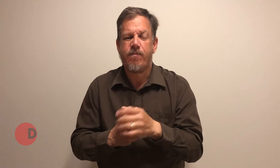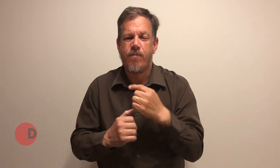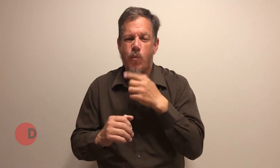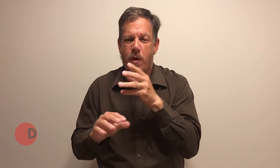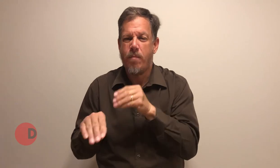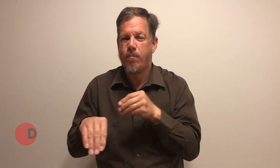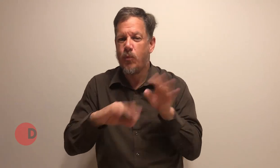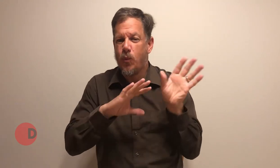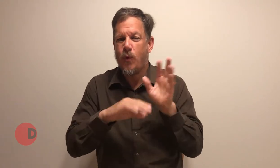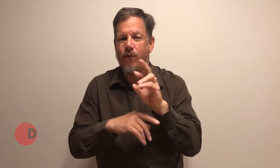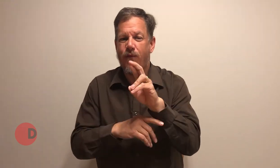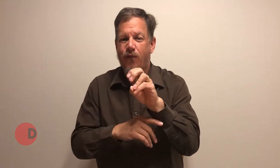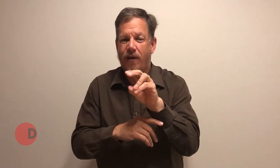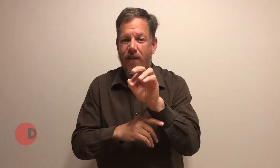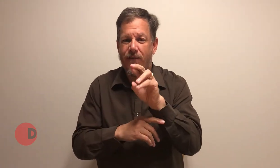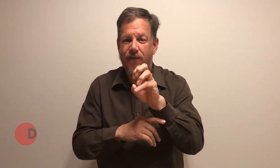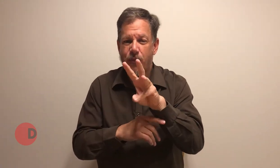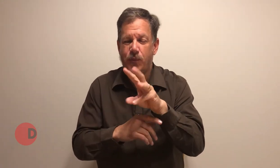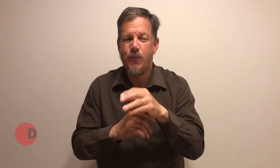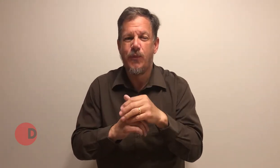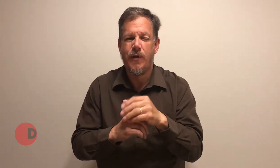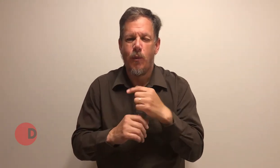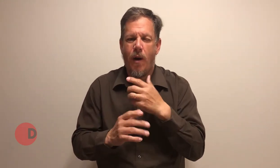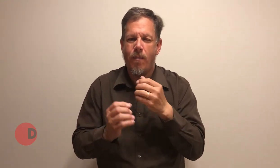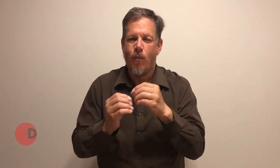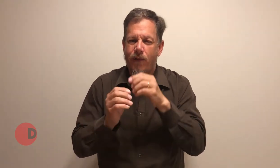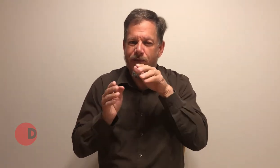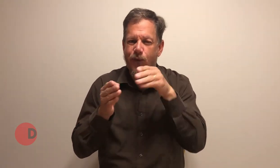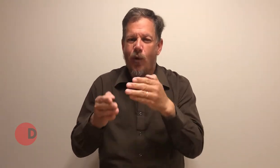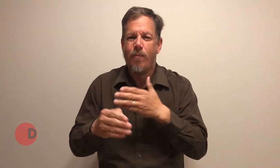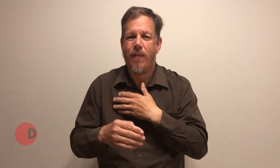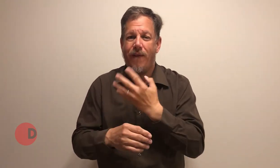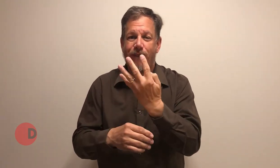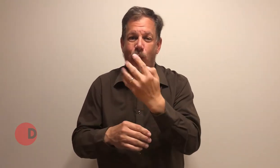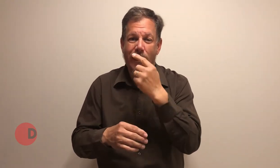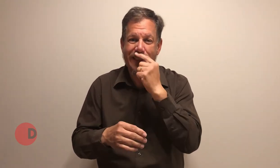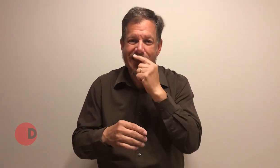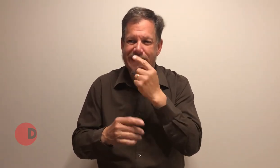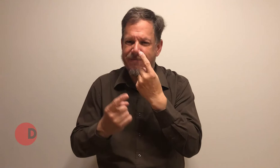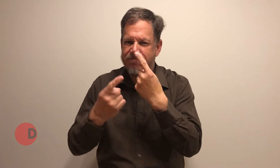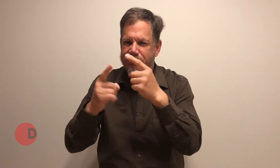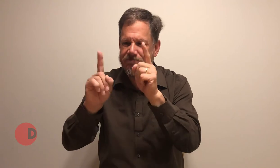I will be moving to Renfrew to focus more on my four kids to succeed,